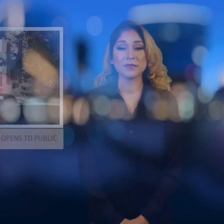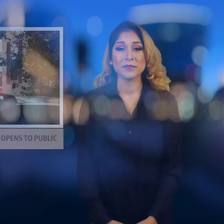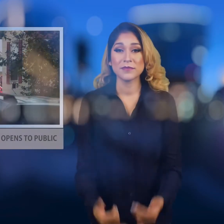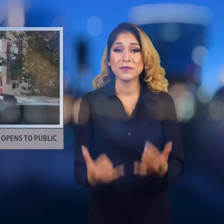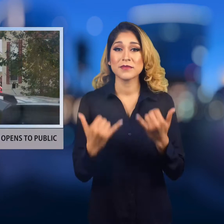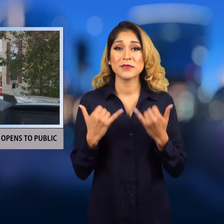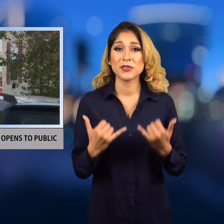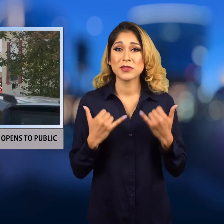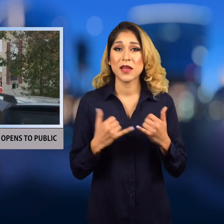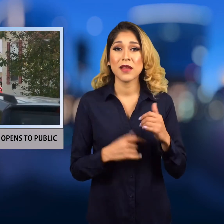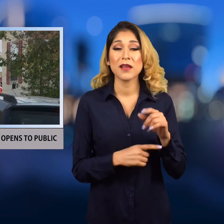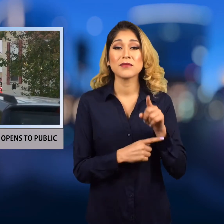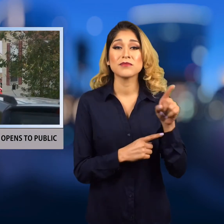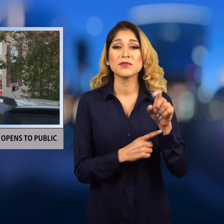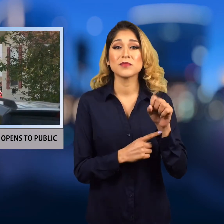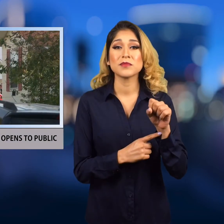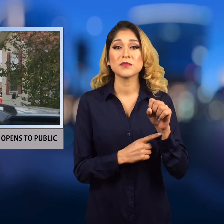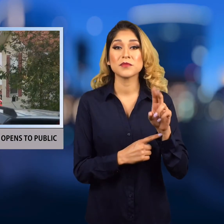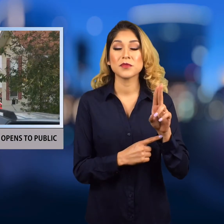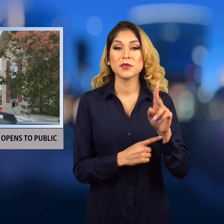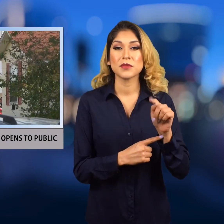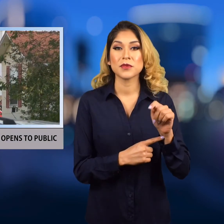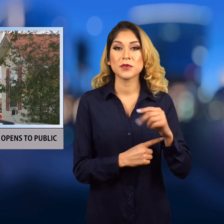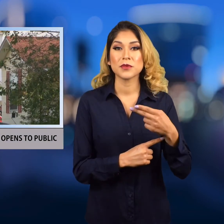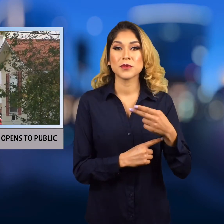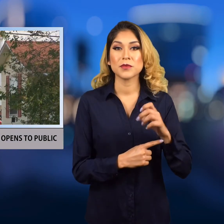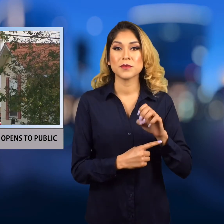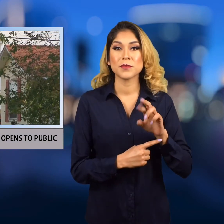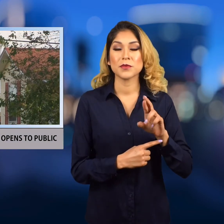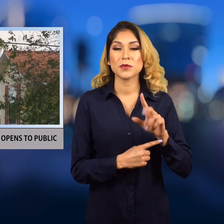First Baptist Church in Sutherland